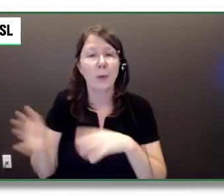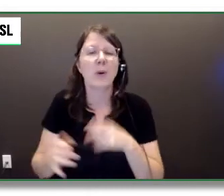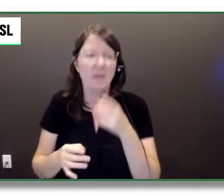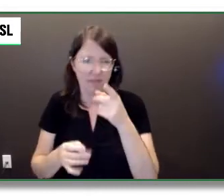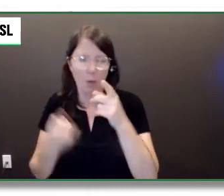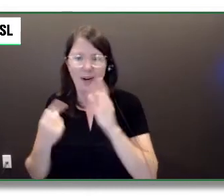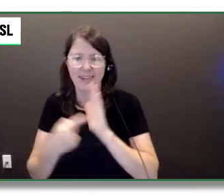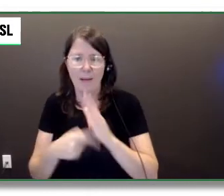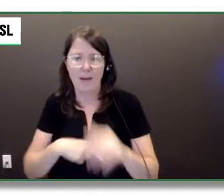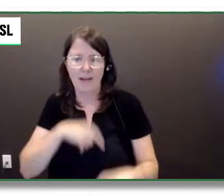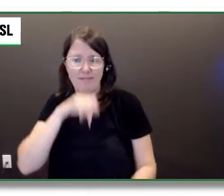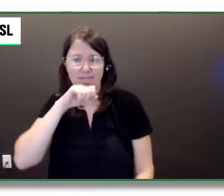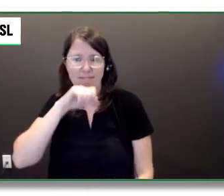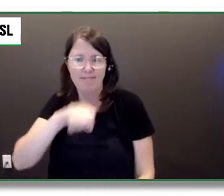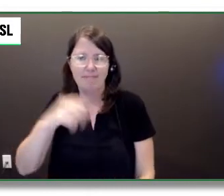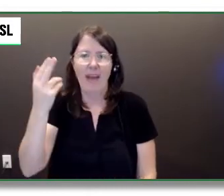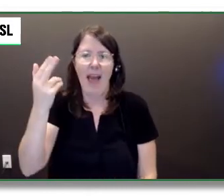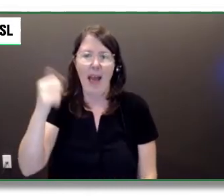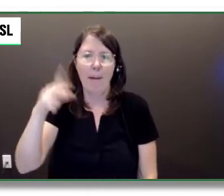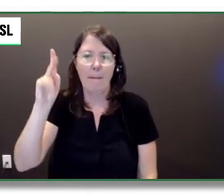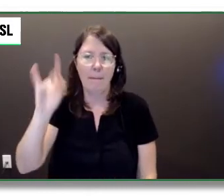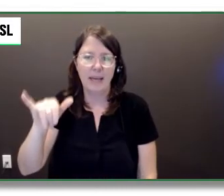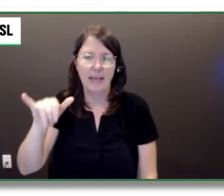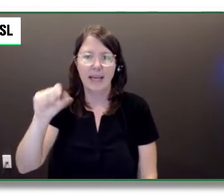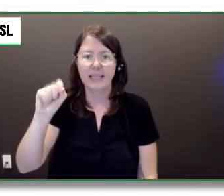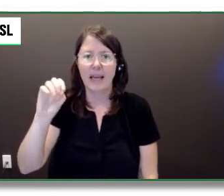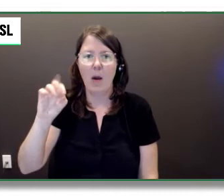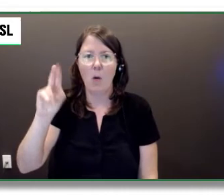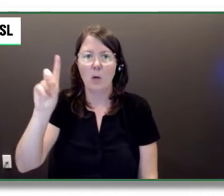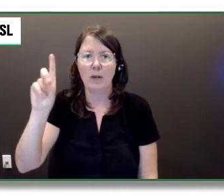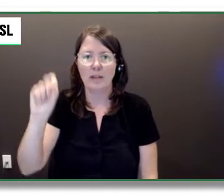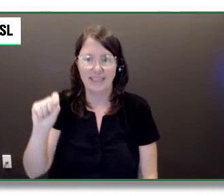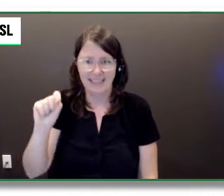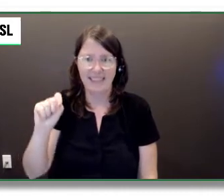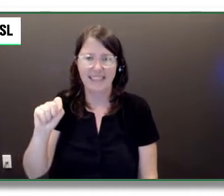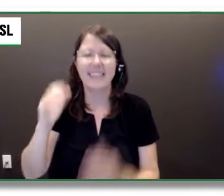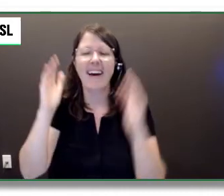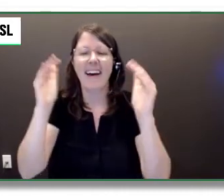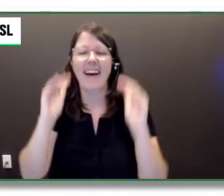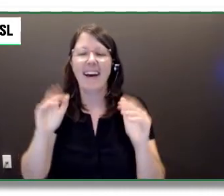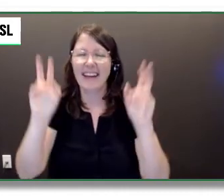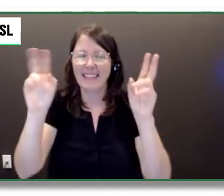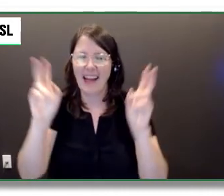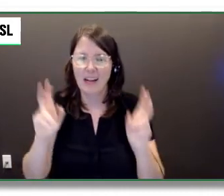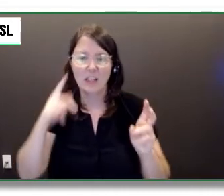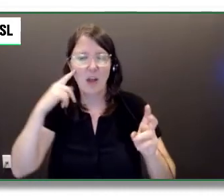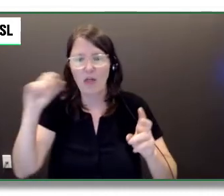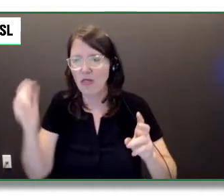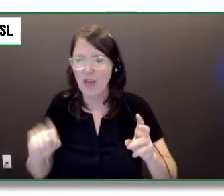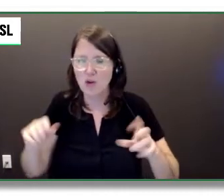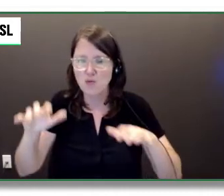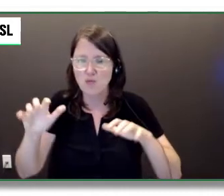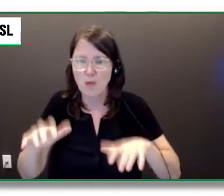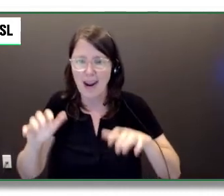and as I scroll down, there are lovely titles like- Thunder and Rain in an Australian Summer,